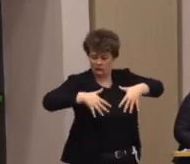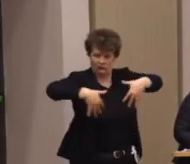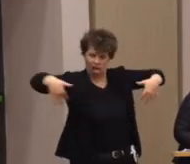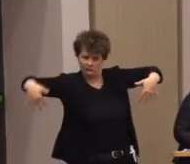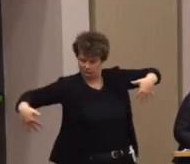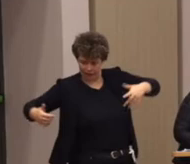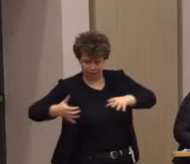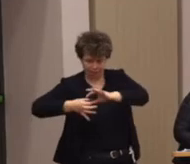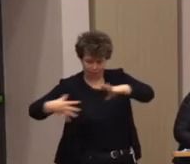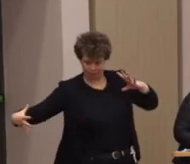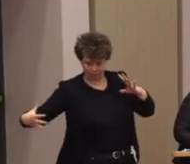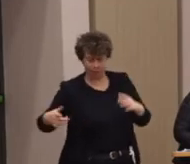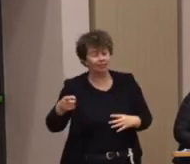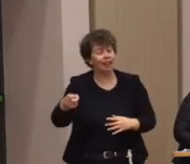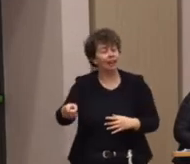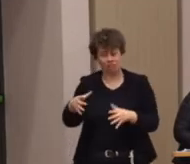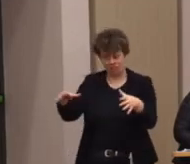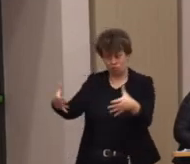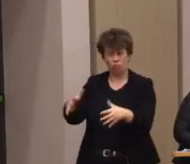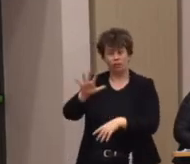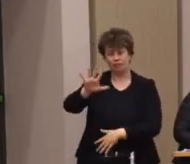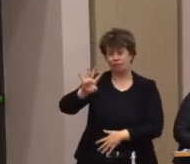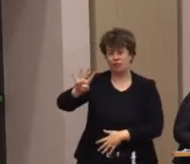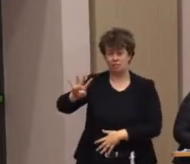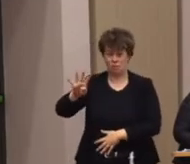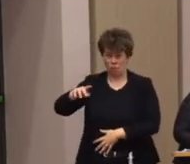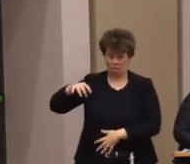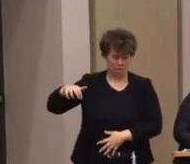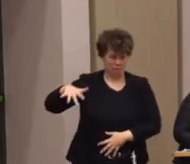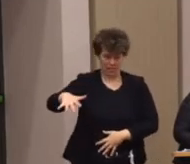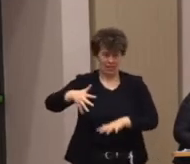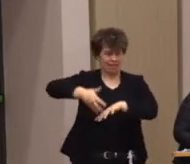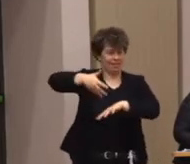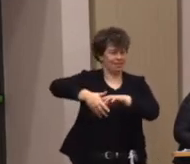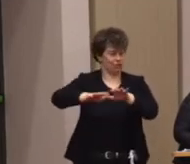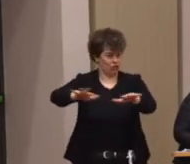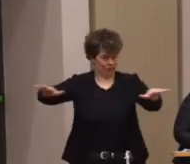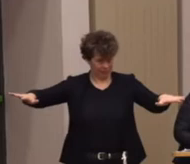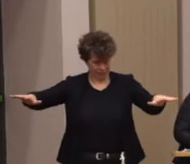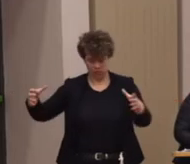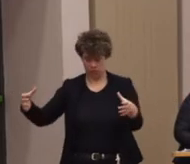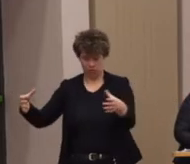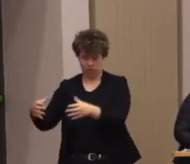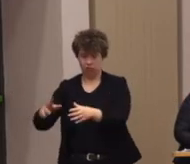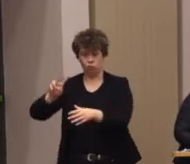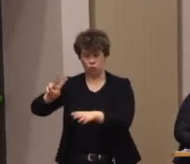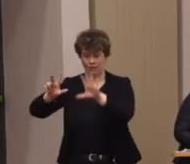comprising of 54 million and indigenous women and girls with disabilities comprise of 98 million